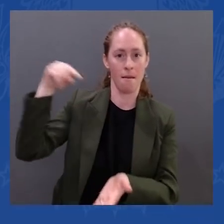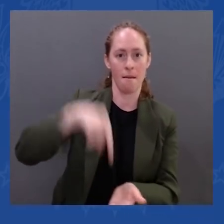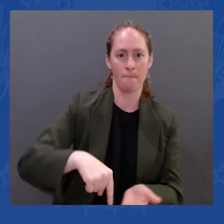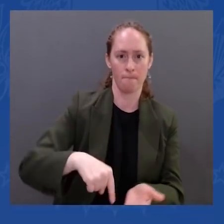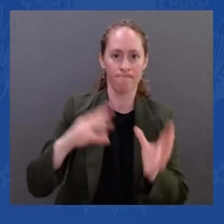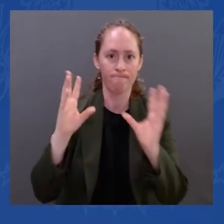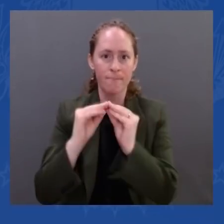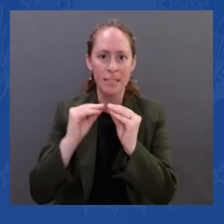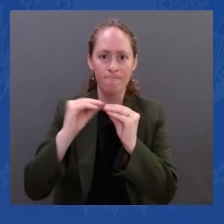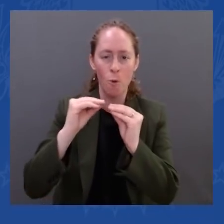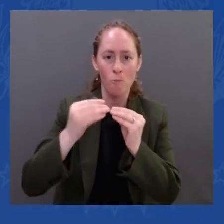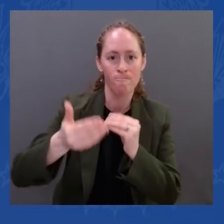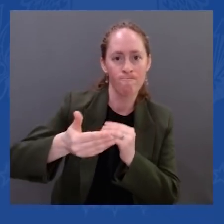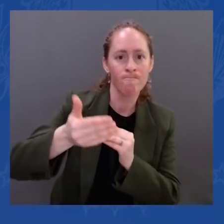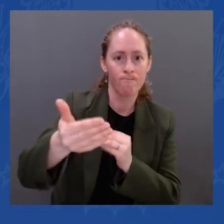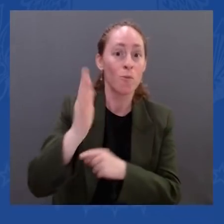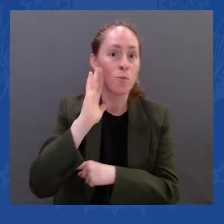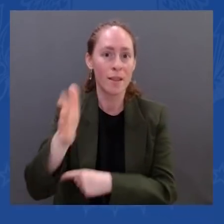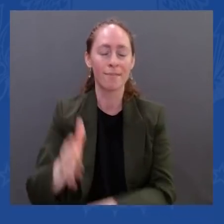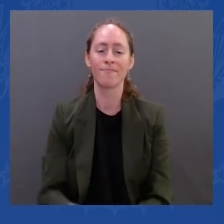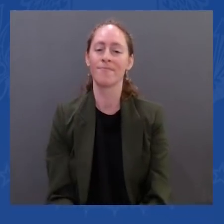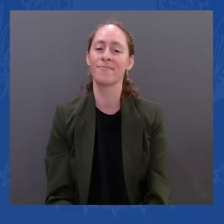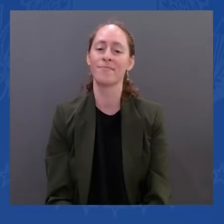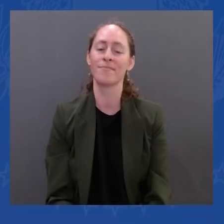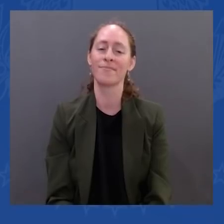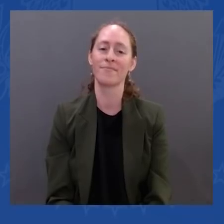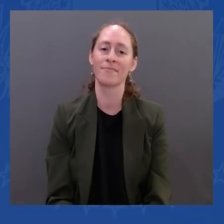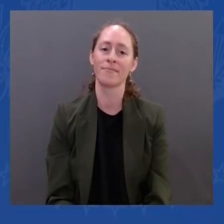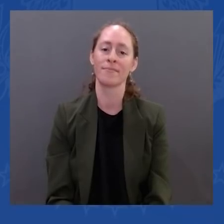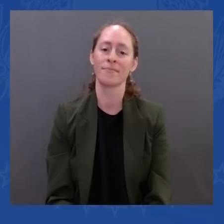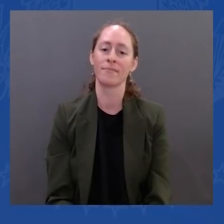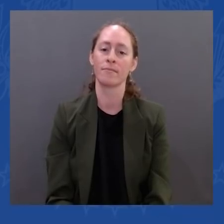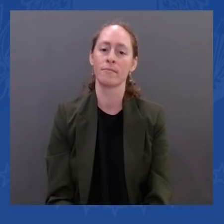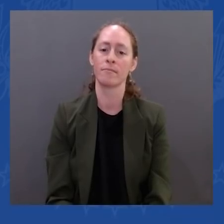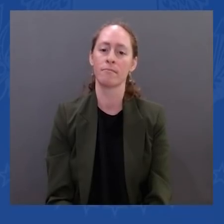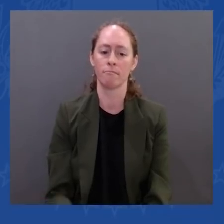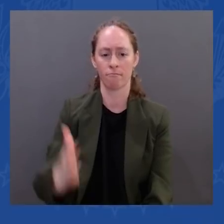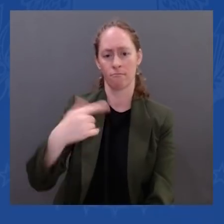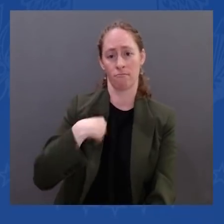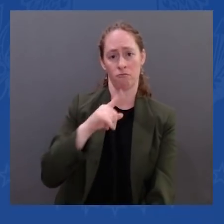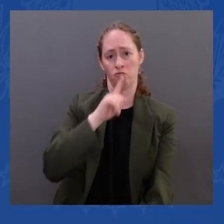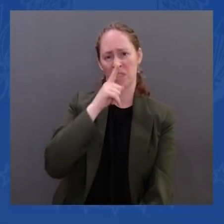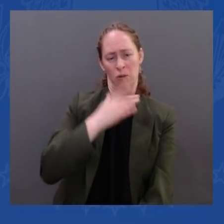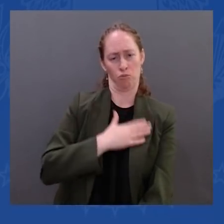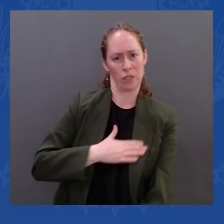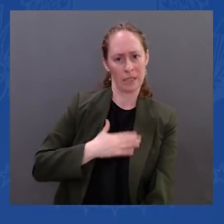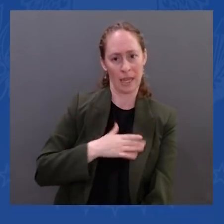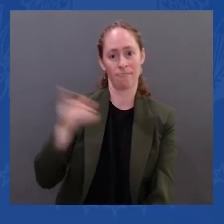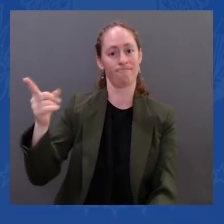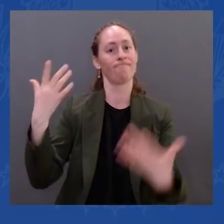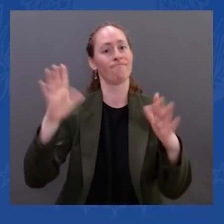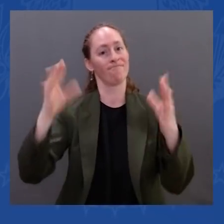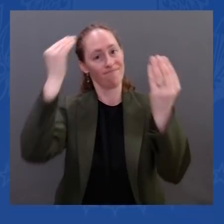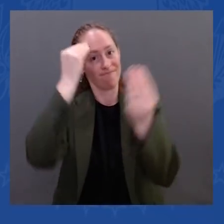in his hometown of Hiroshima. Today, we also discussed ways to continue to strengthen our security cooperation.